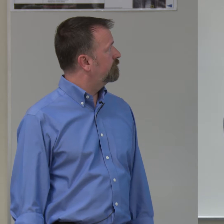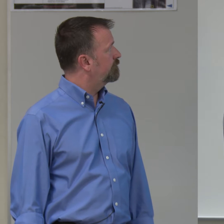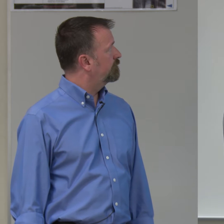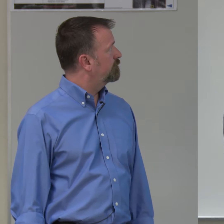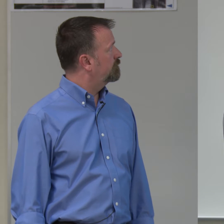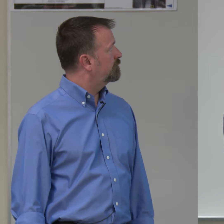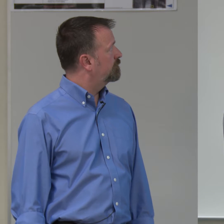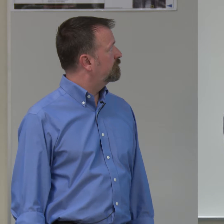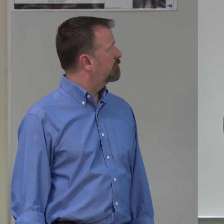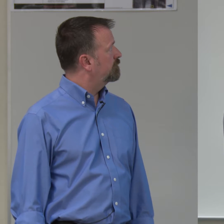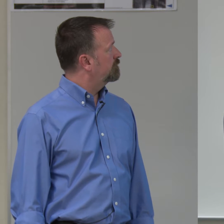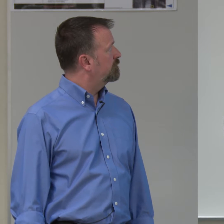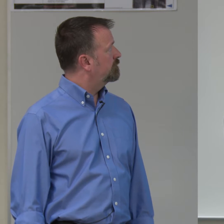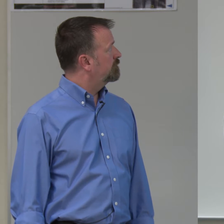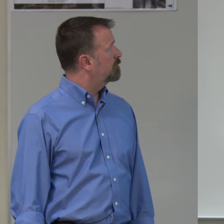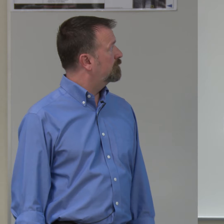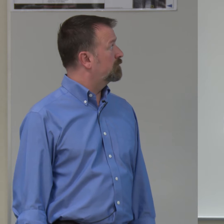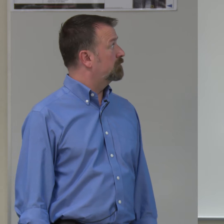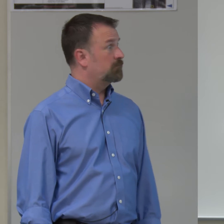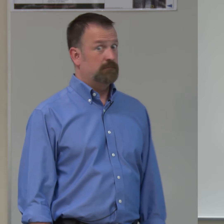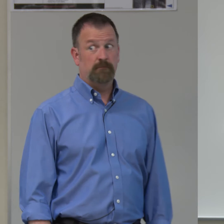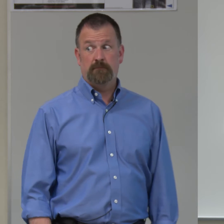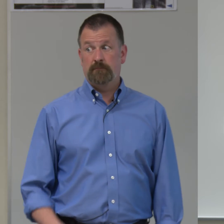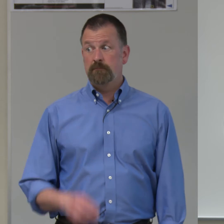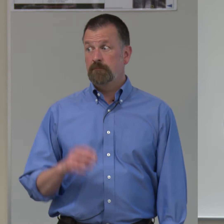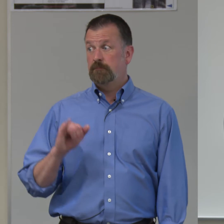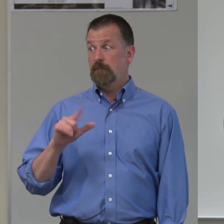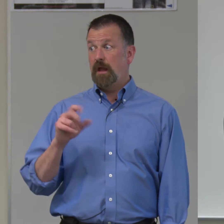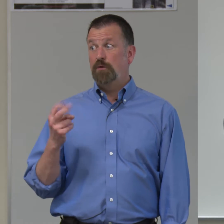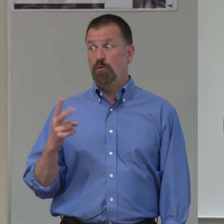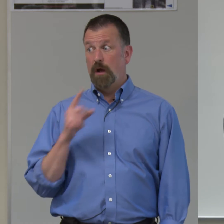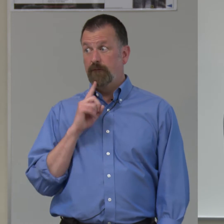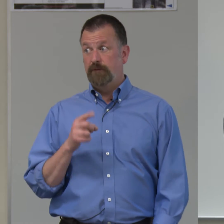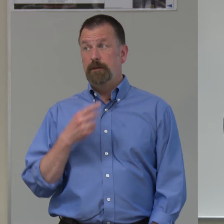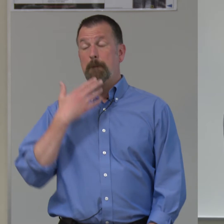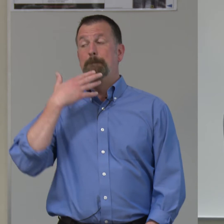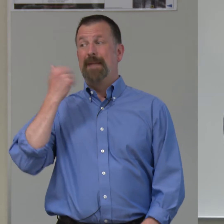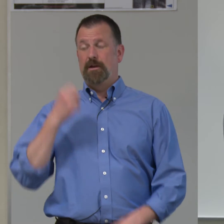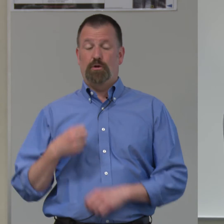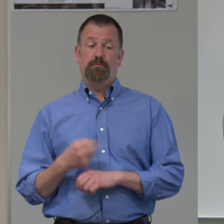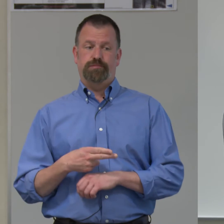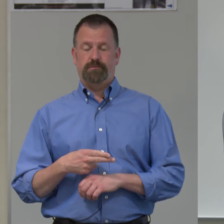and it is actually far more effective,